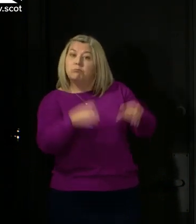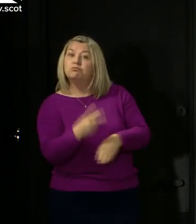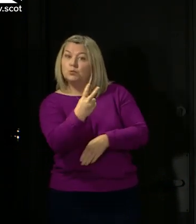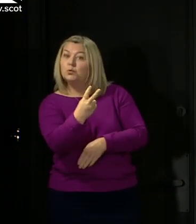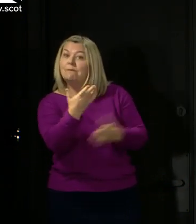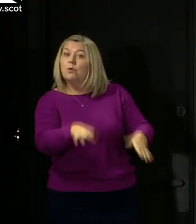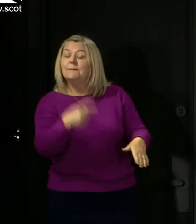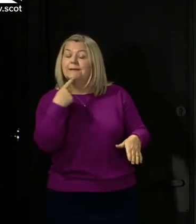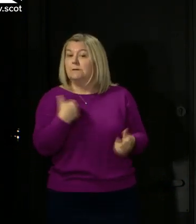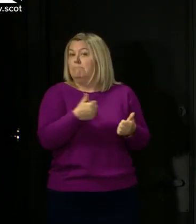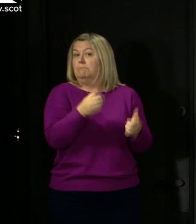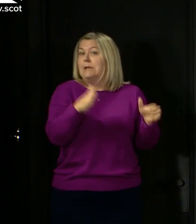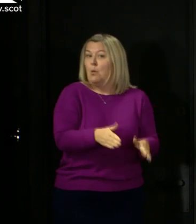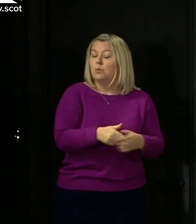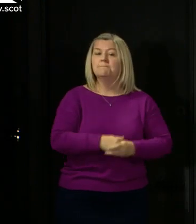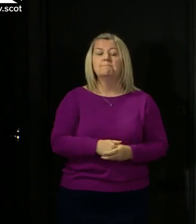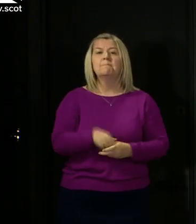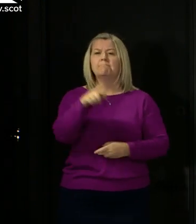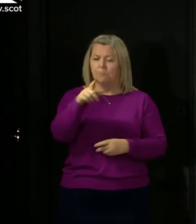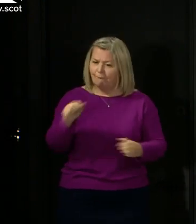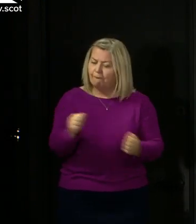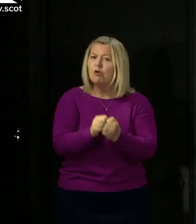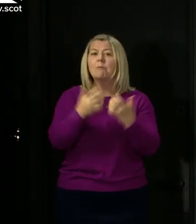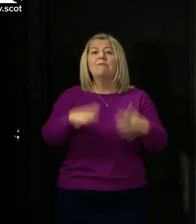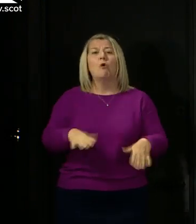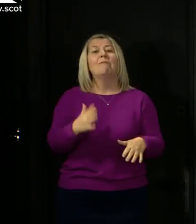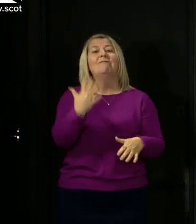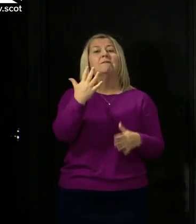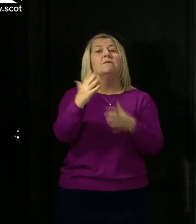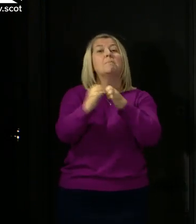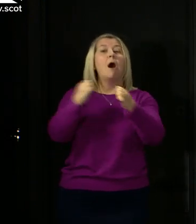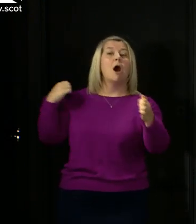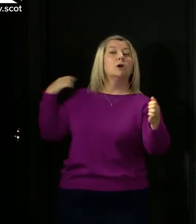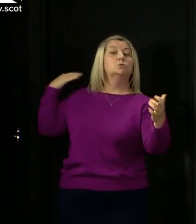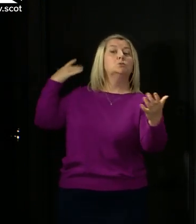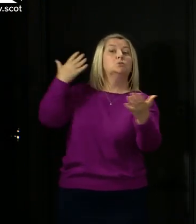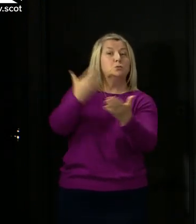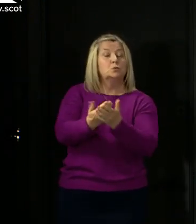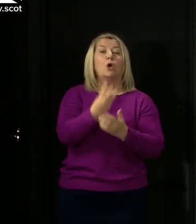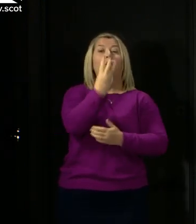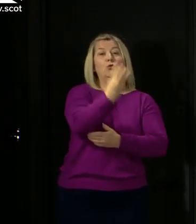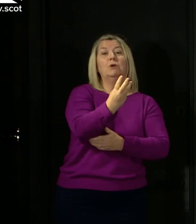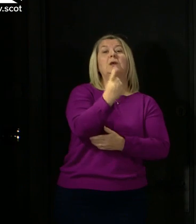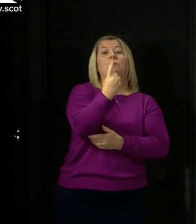I am also able to confirm today that since 5 March, a total of 3114 patients who had